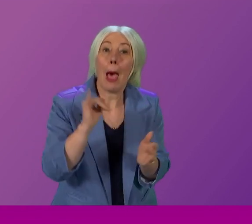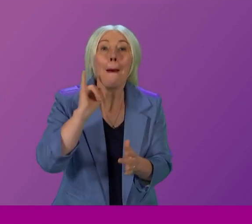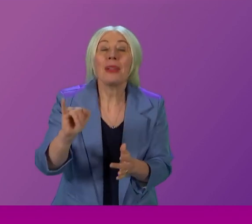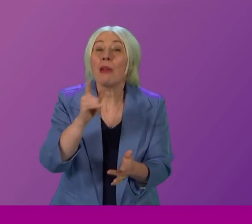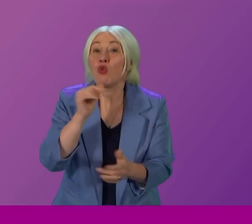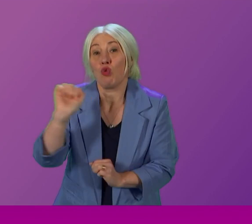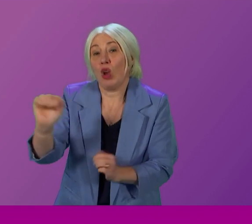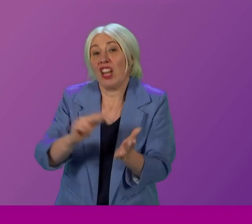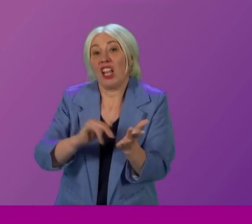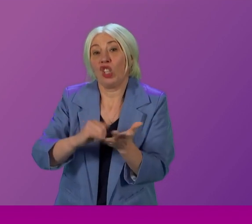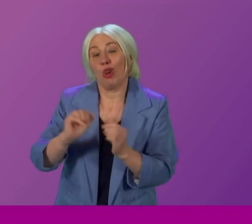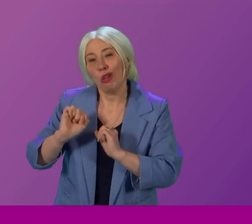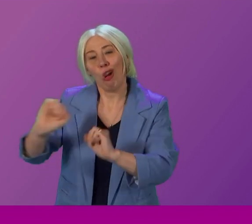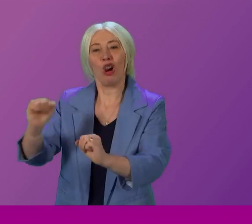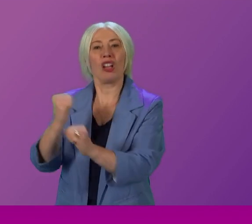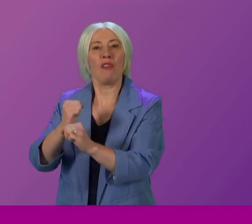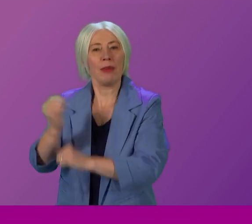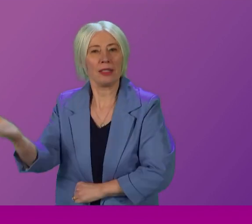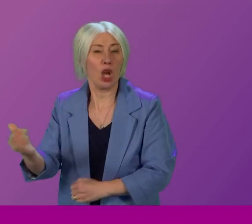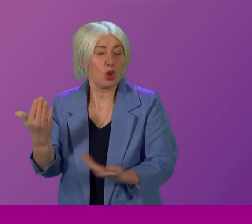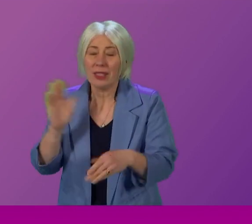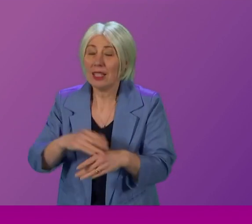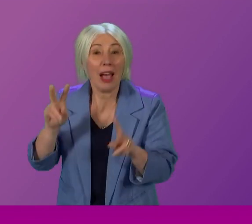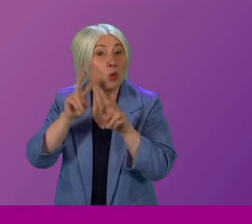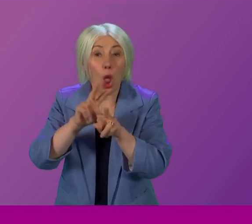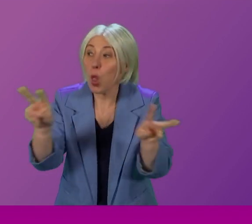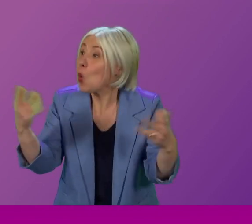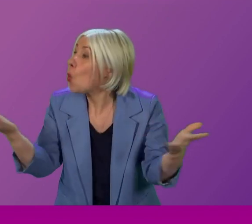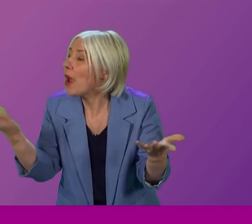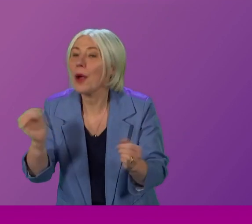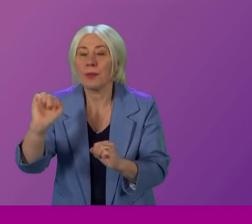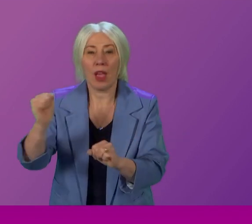Sturgeon and her Government. Wherever we look, we see that the Government is losing its grip.